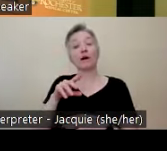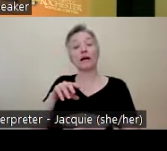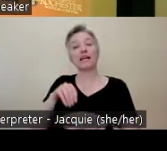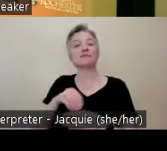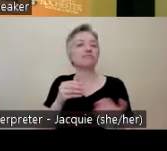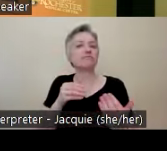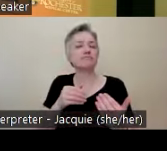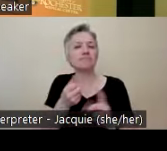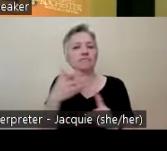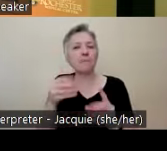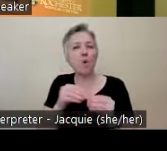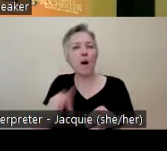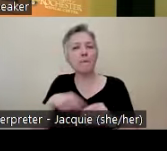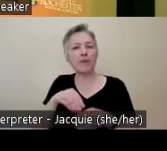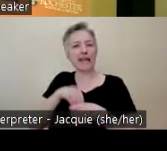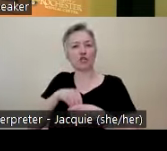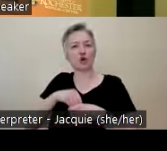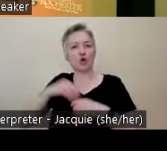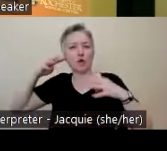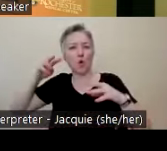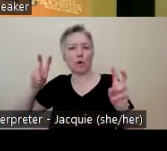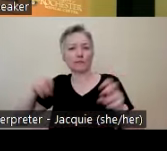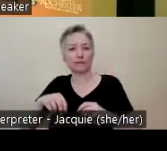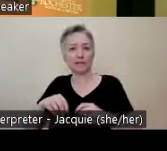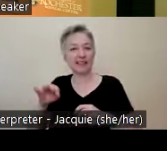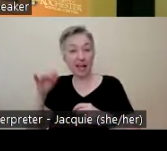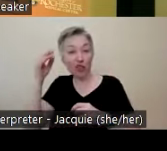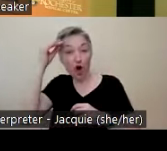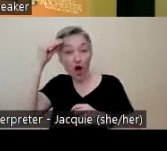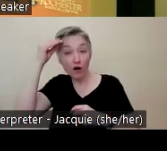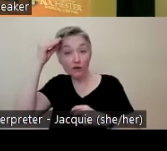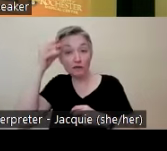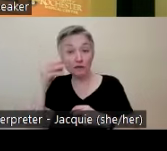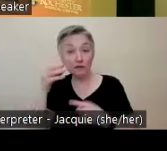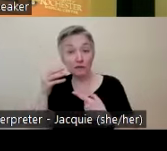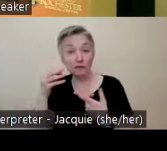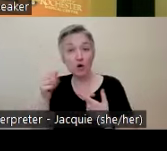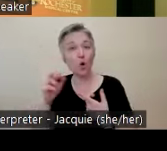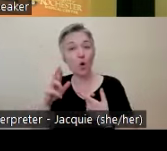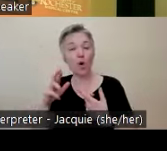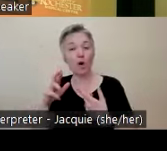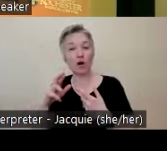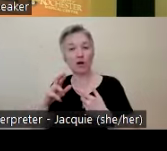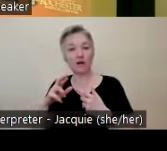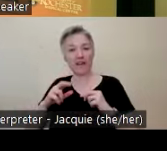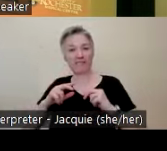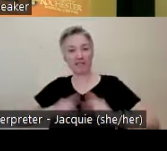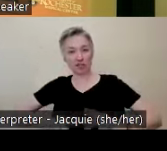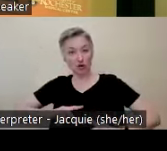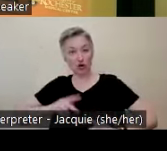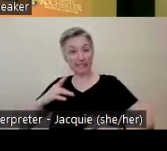internal noise thoughts internal noise in terms of physiological Sensations what are your thoughts on